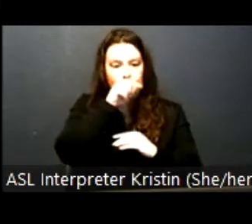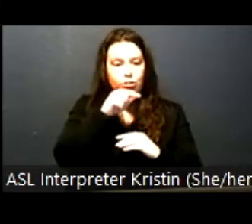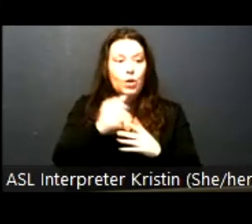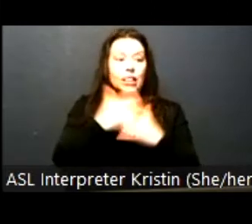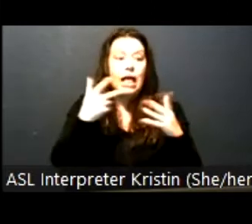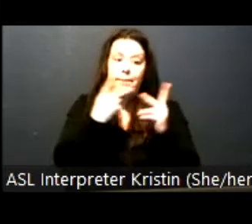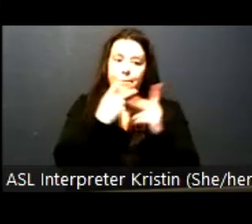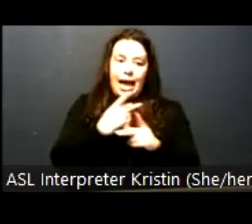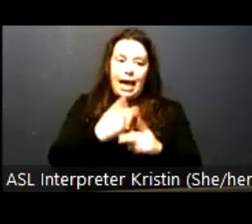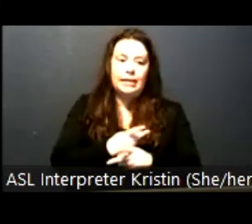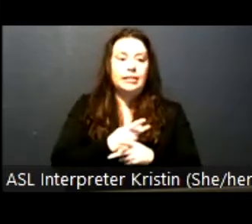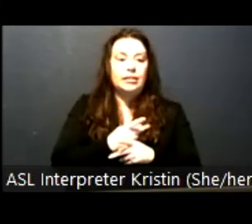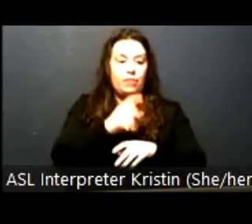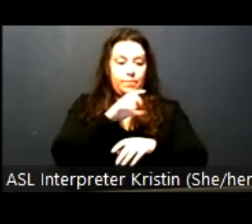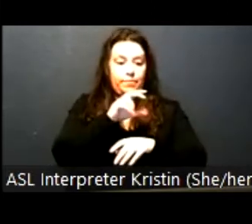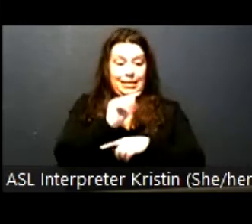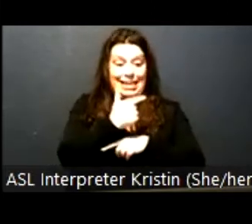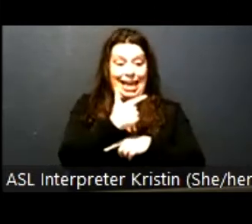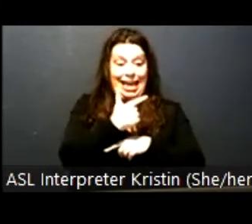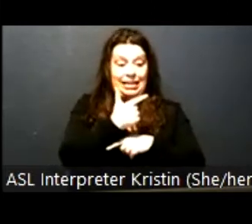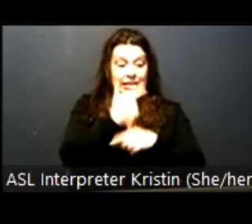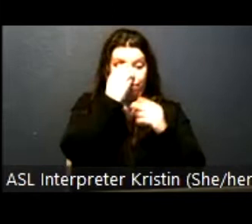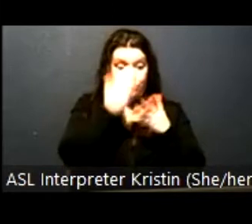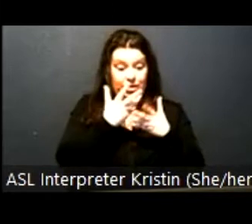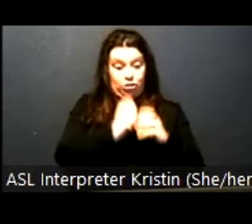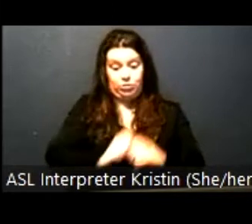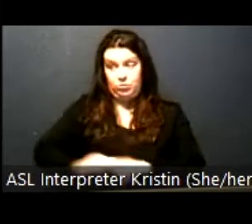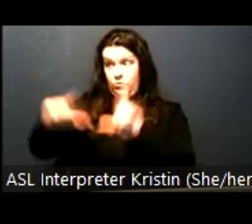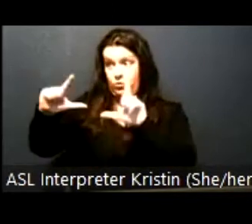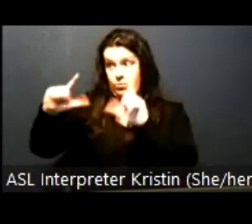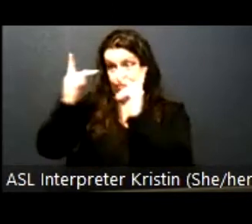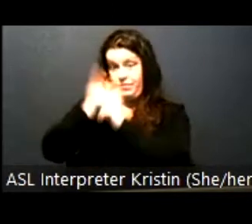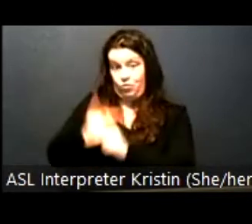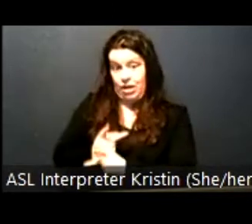the data off of this little tag and getting a map like this to estimate where the bird was